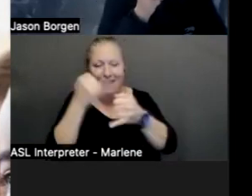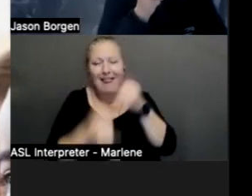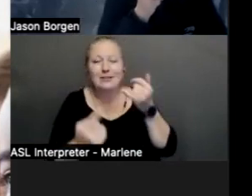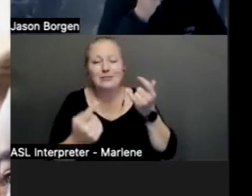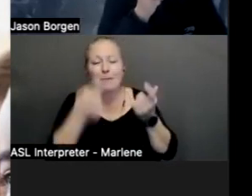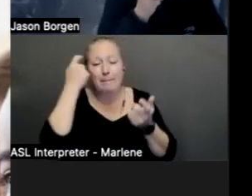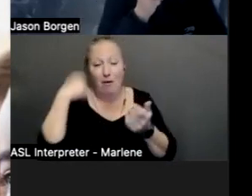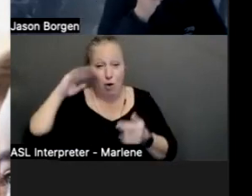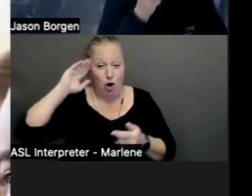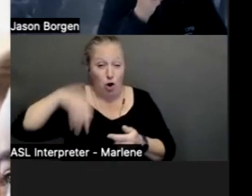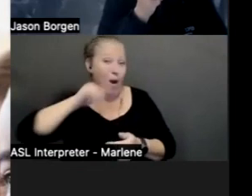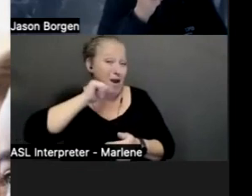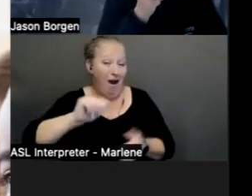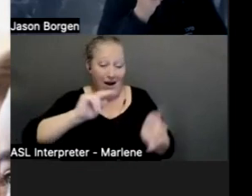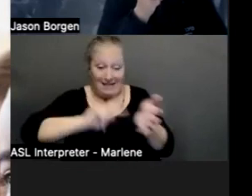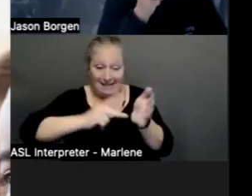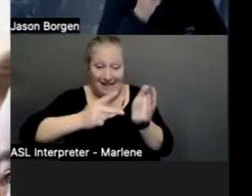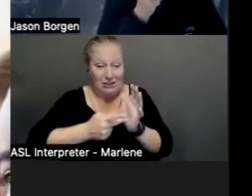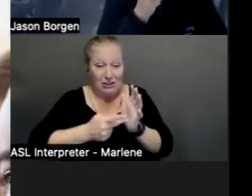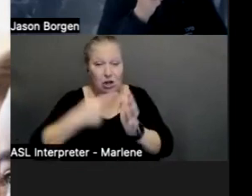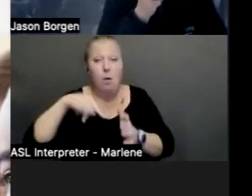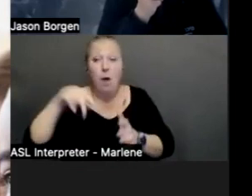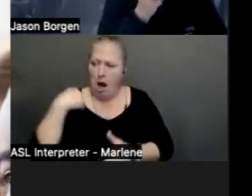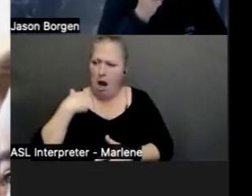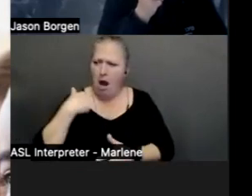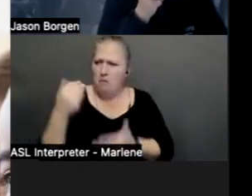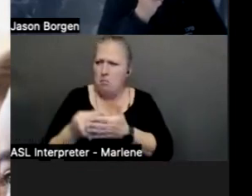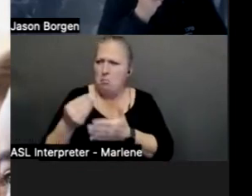if we're really not being intentional, Oh yeah, well, we have that in that money and that funding